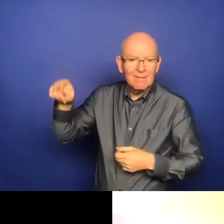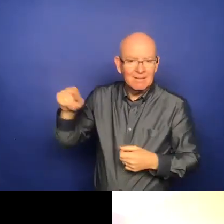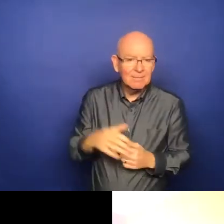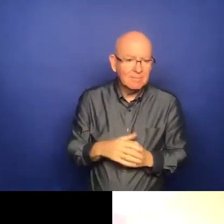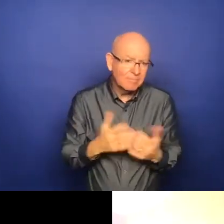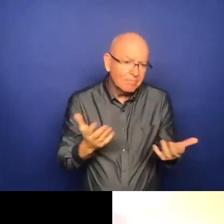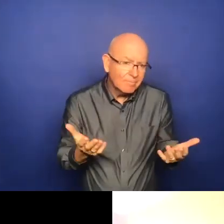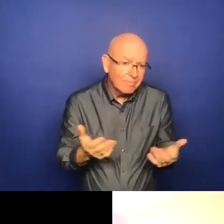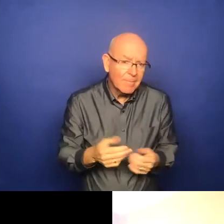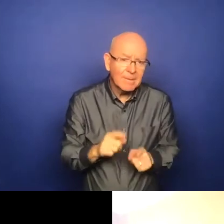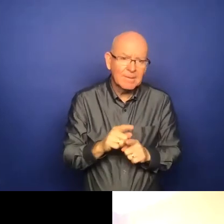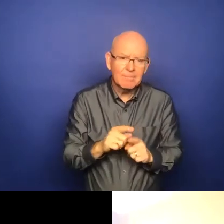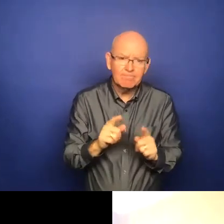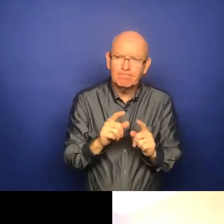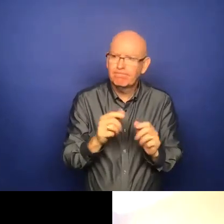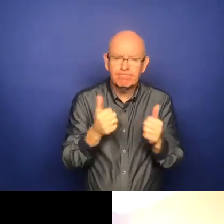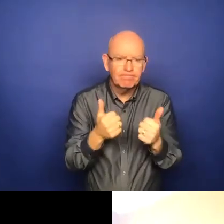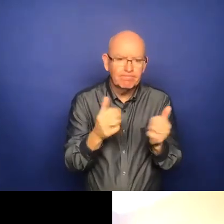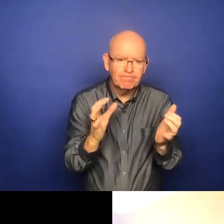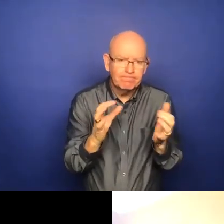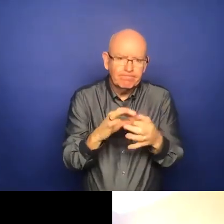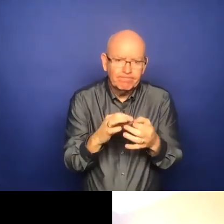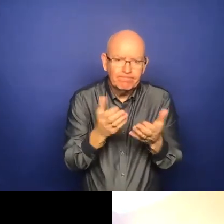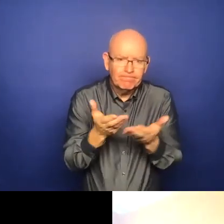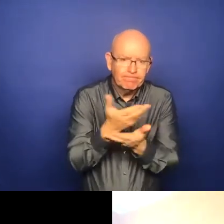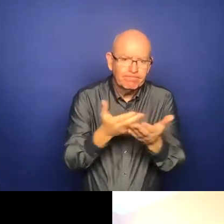proses of ensuring -- processes of ensuring that we have community